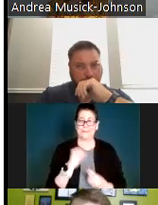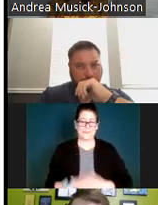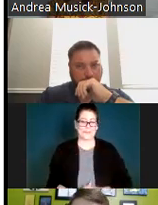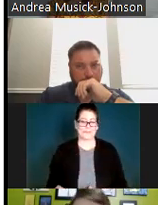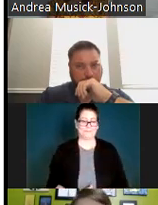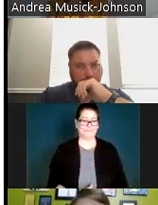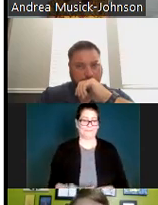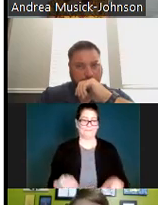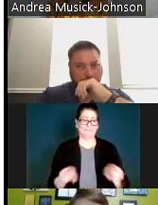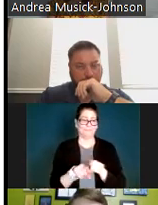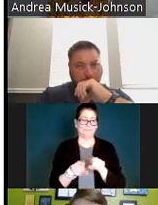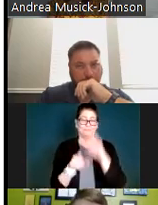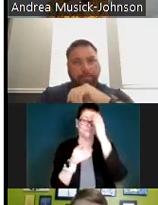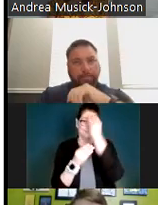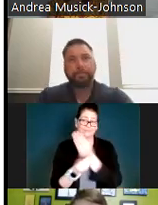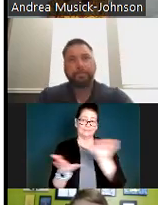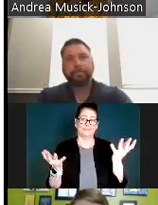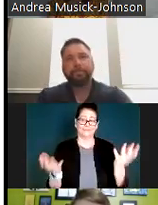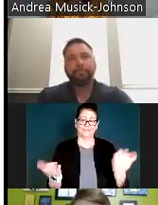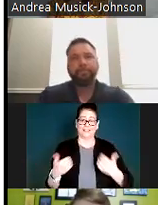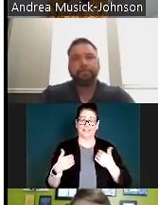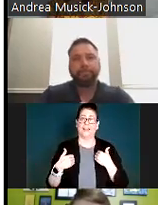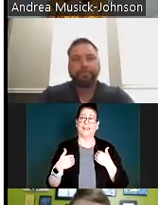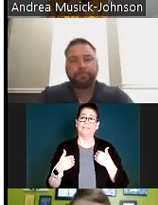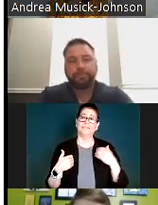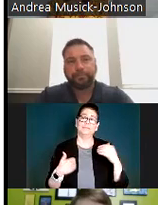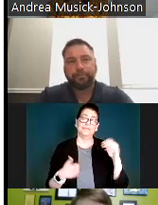I also wanna let you all know that we have live ASL interpretation available.